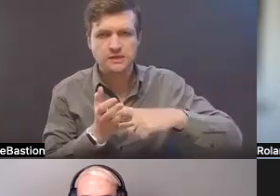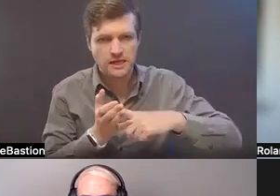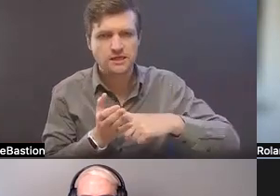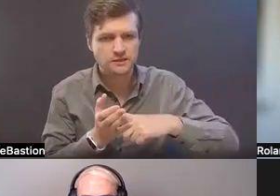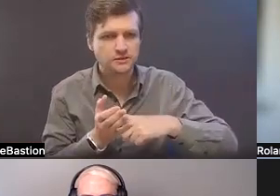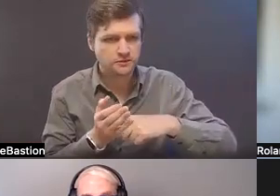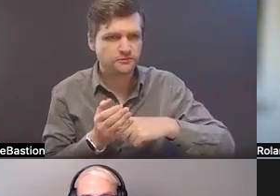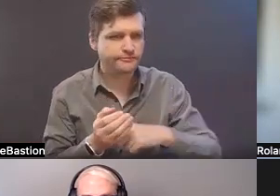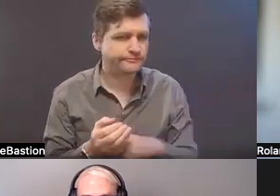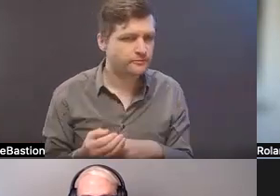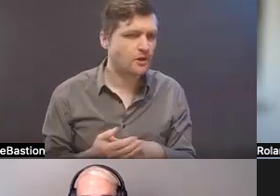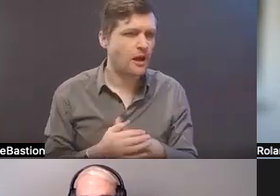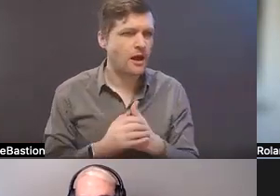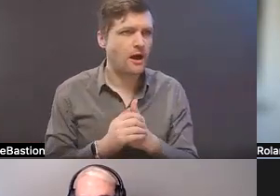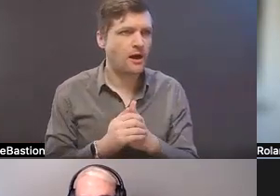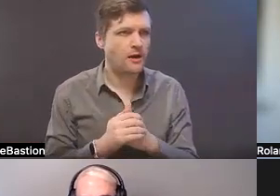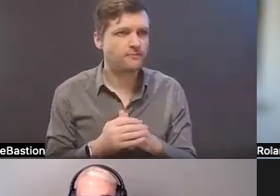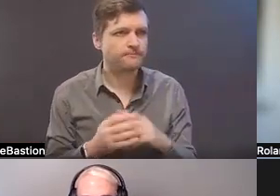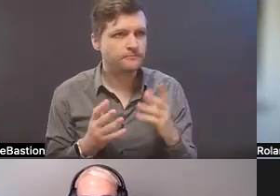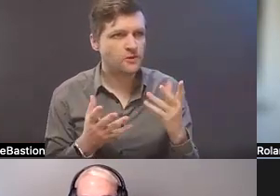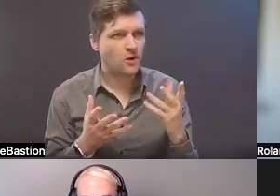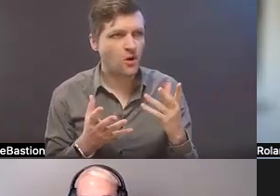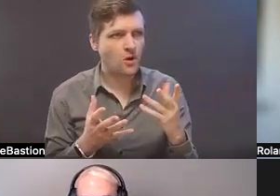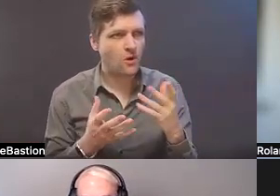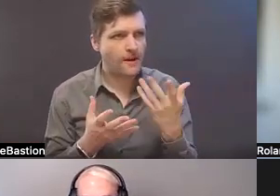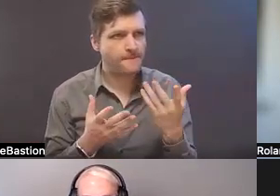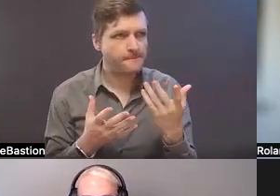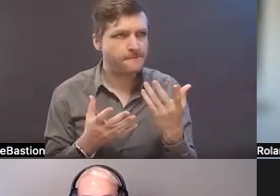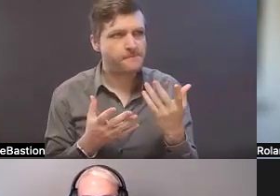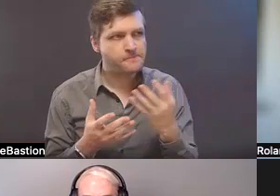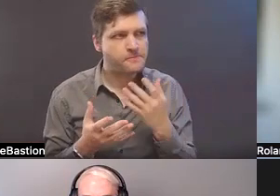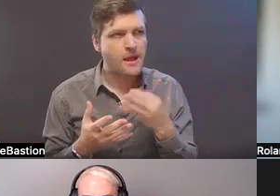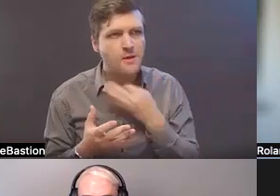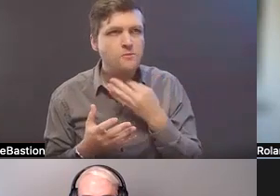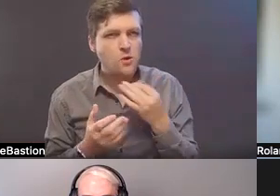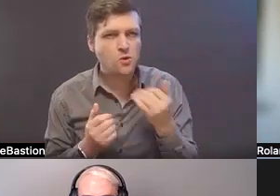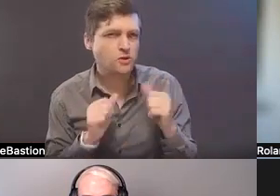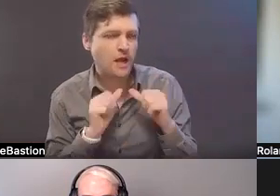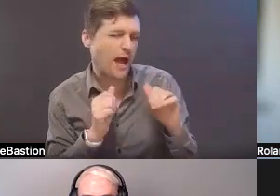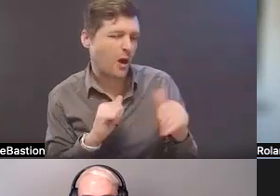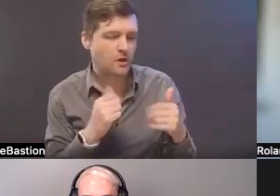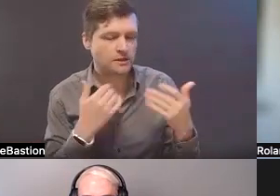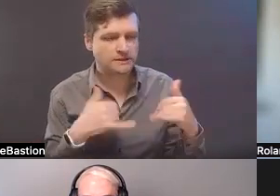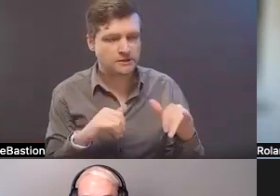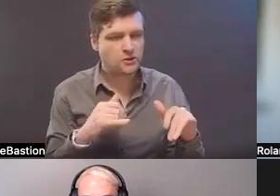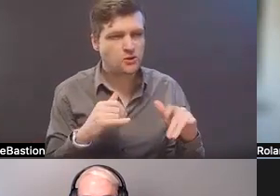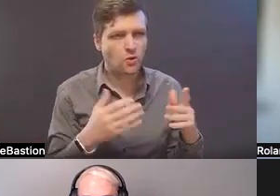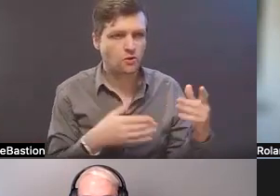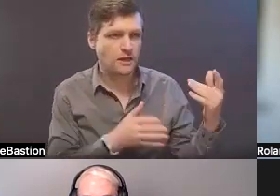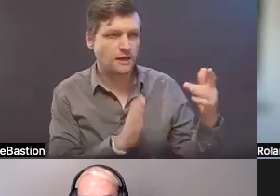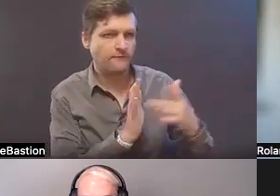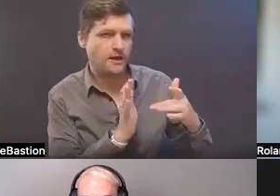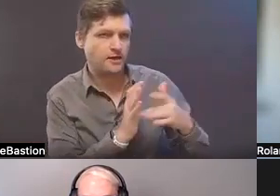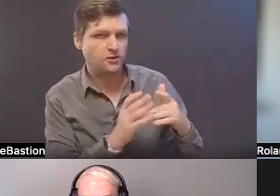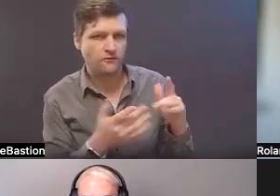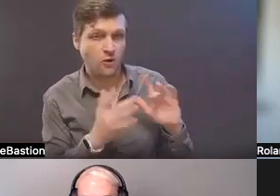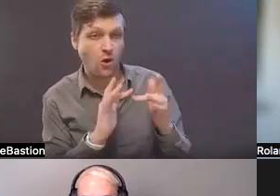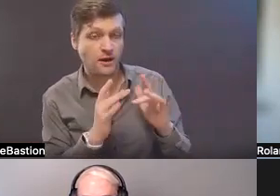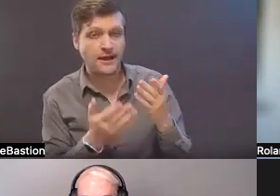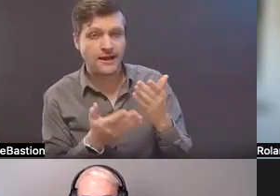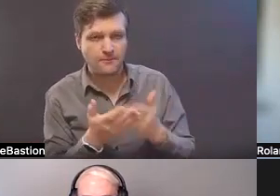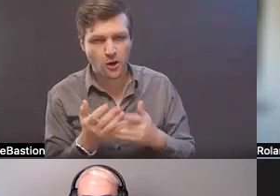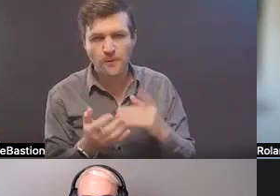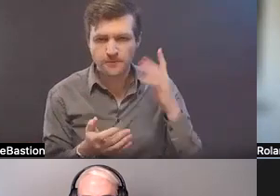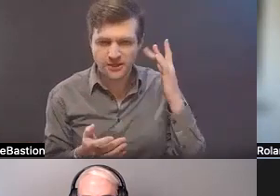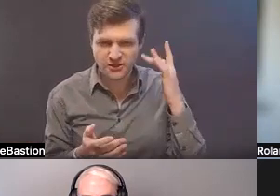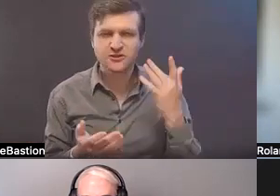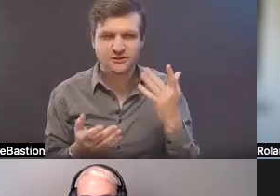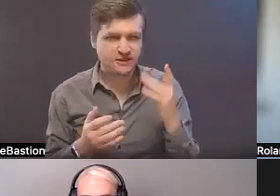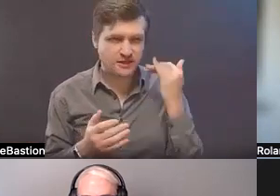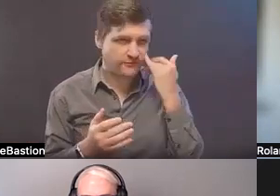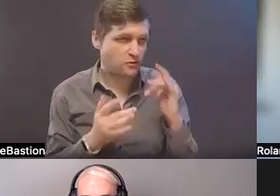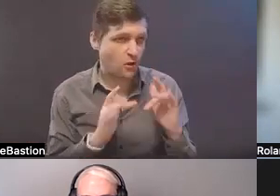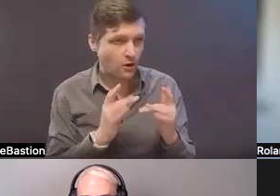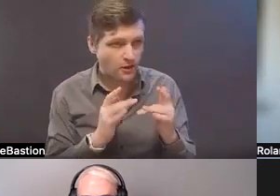We recognize that. I am curious about how we could still take advantage of networking -- thinking